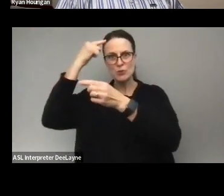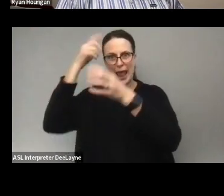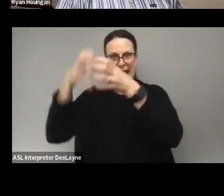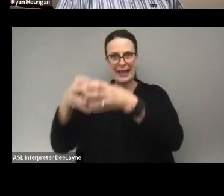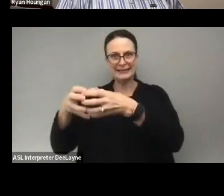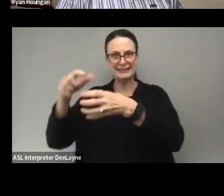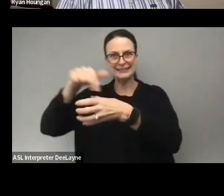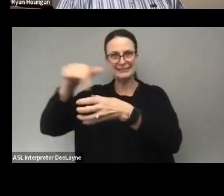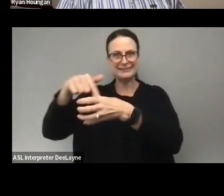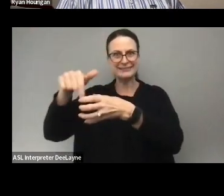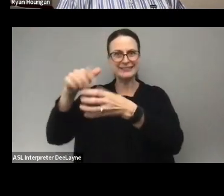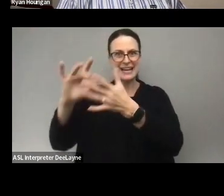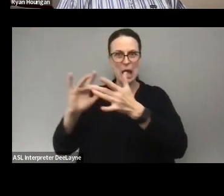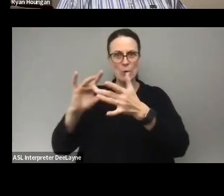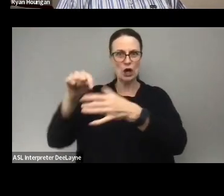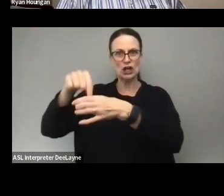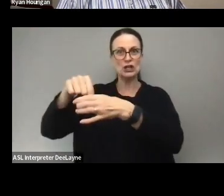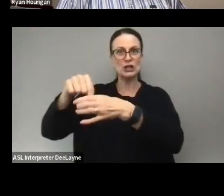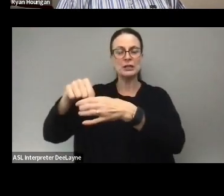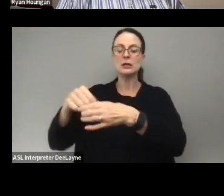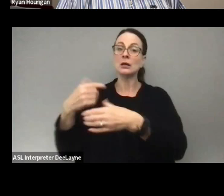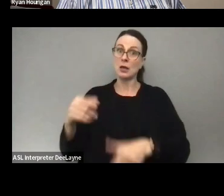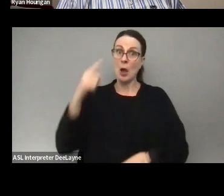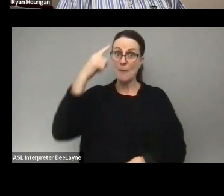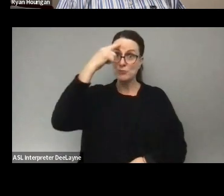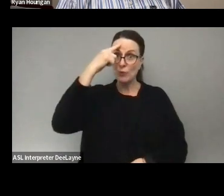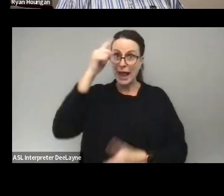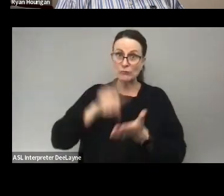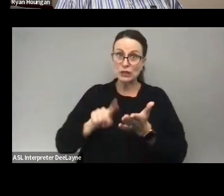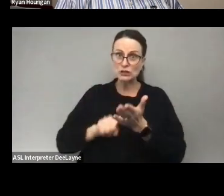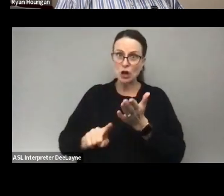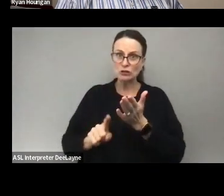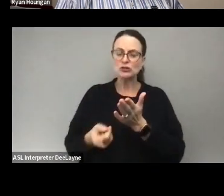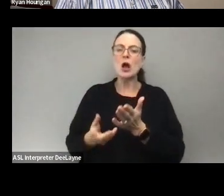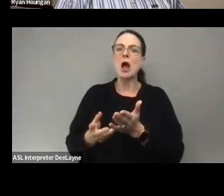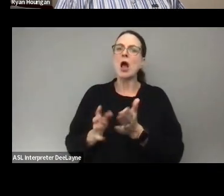Extensive brain research went into the development of Universal Design for Learning,